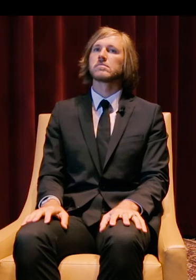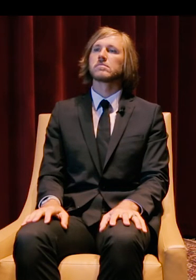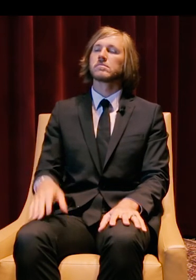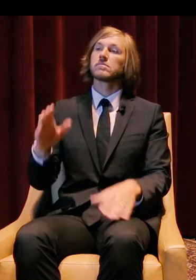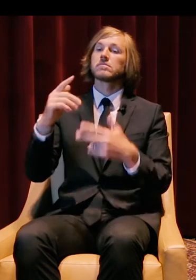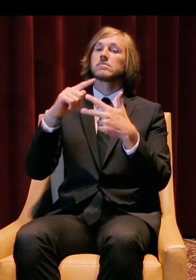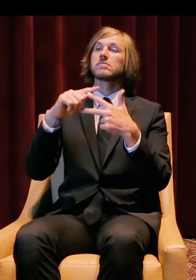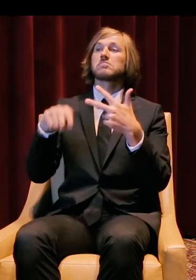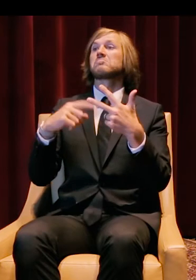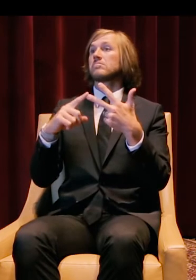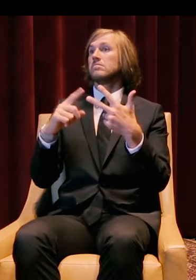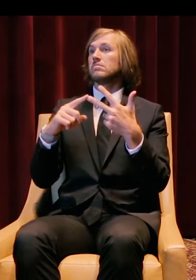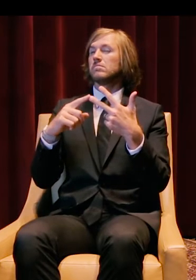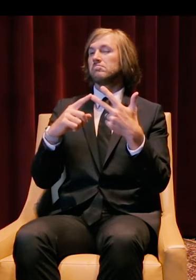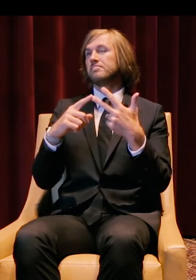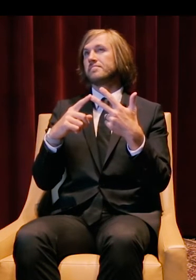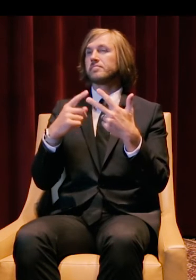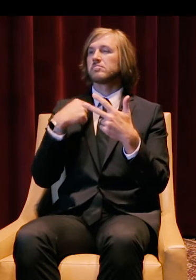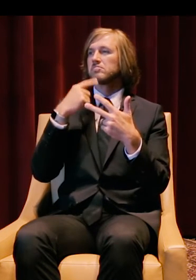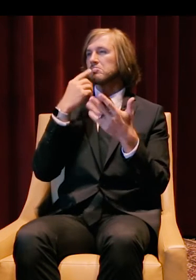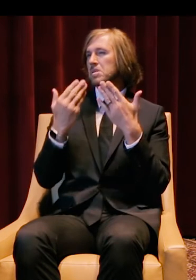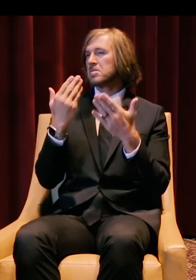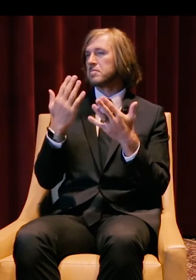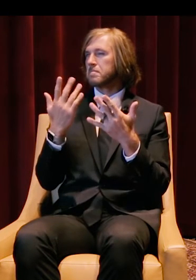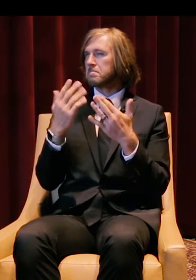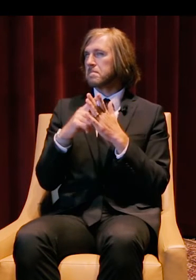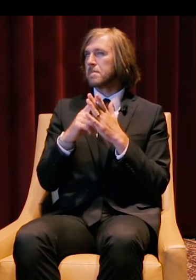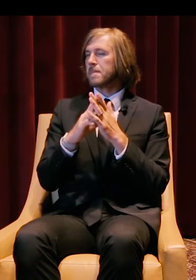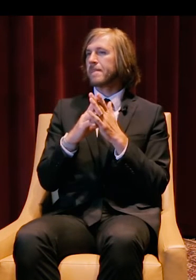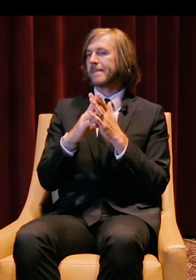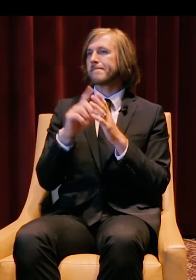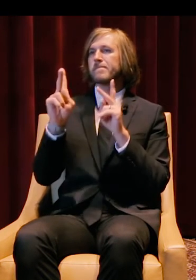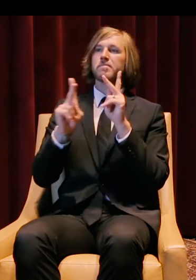The next thing I say is probably the people that work for you